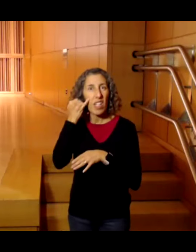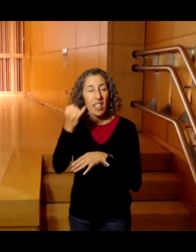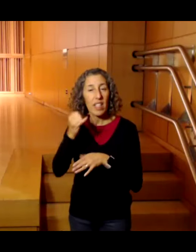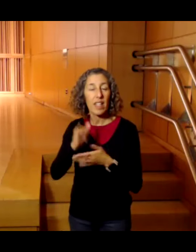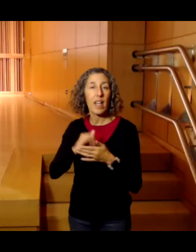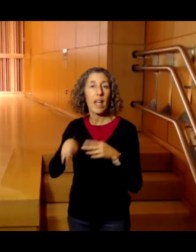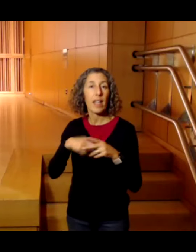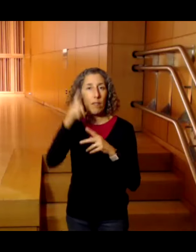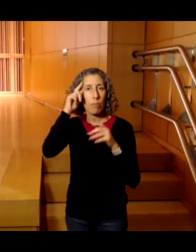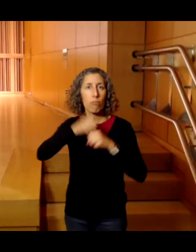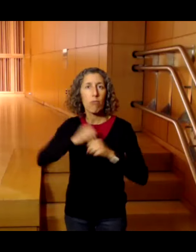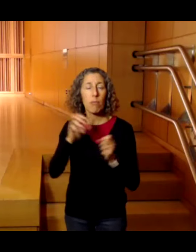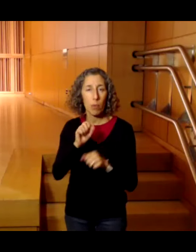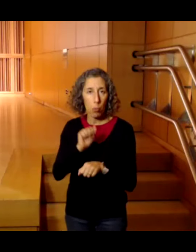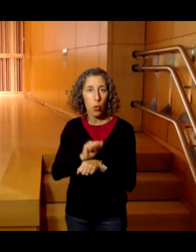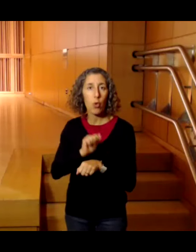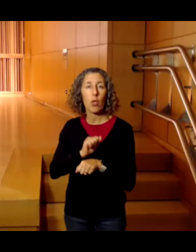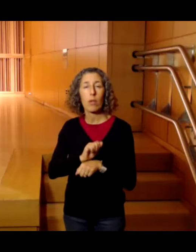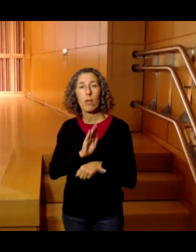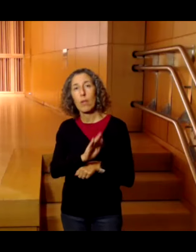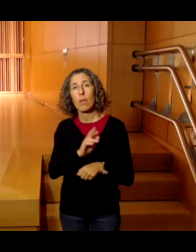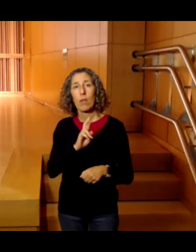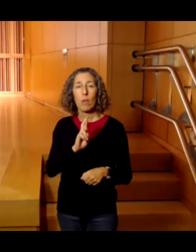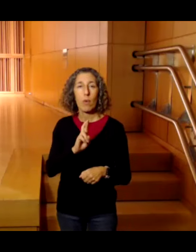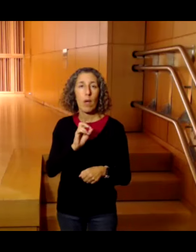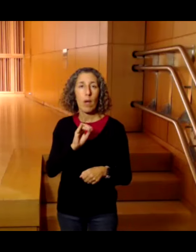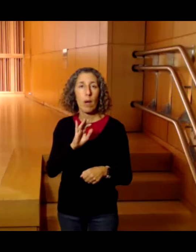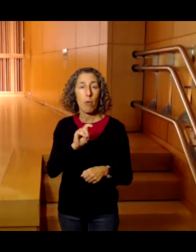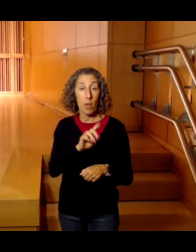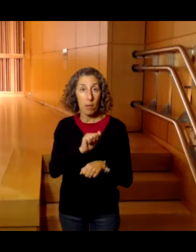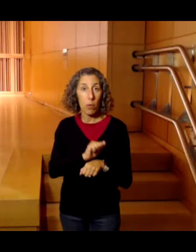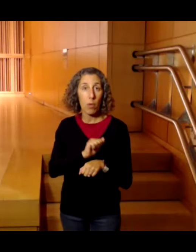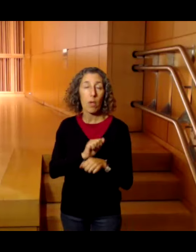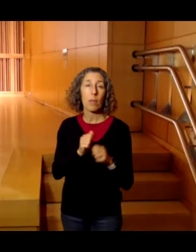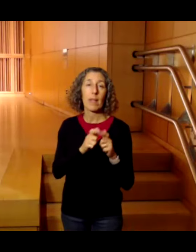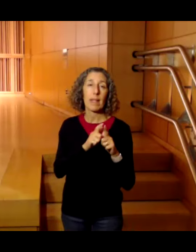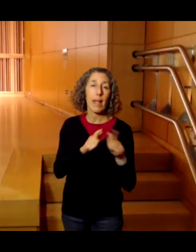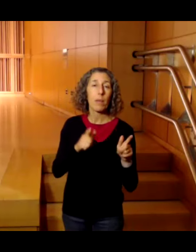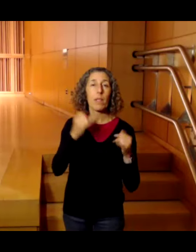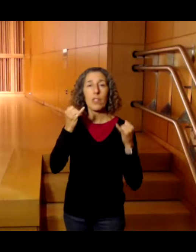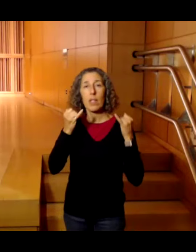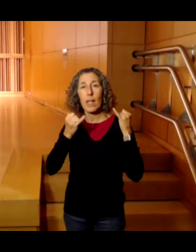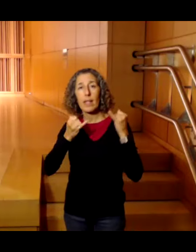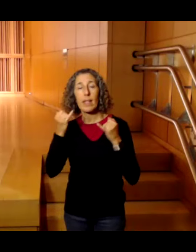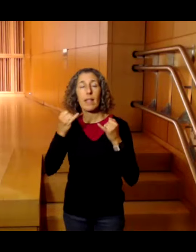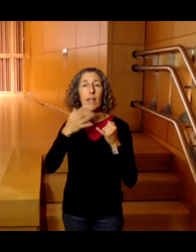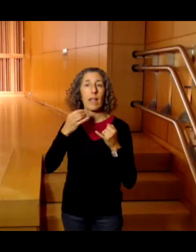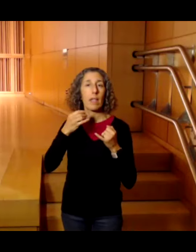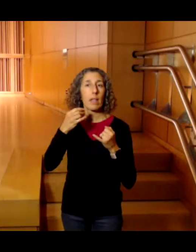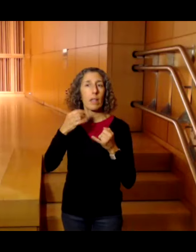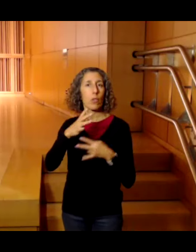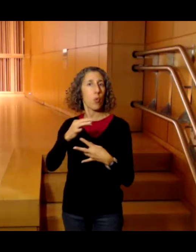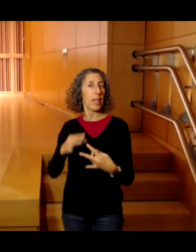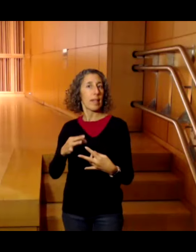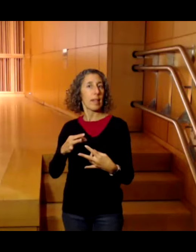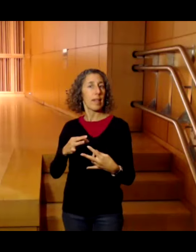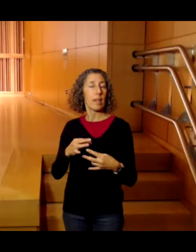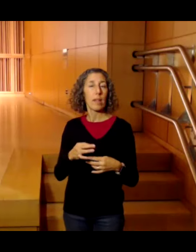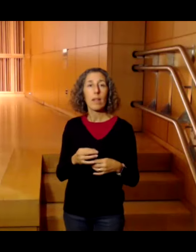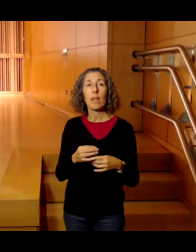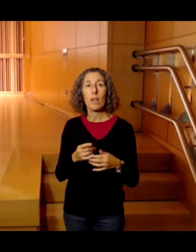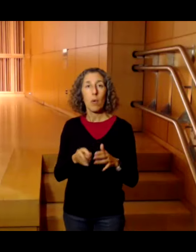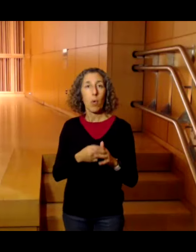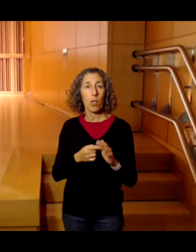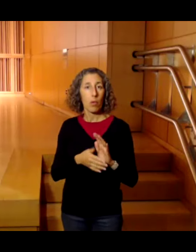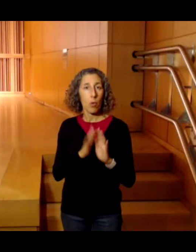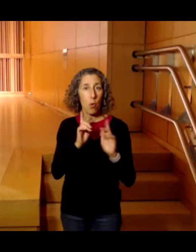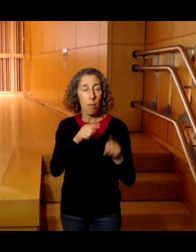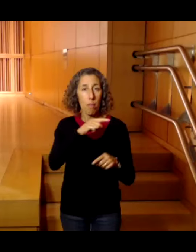Think of how he hones in on the language, idea, and ideal of choice in Once You Go Black, to read major writers like Richard Wright, Ralph Ellison.